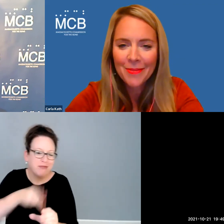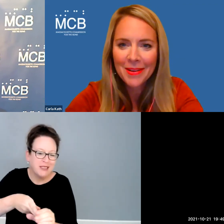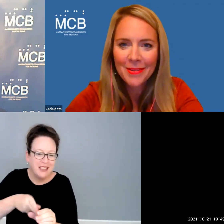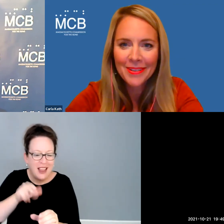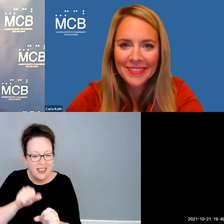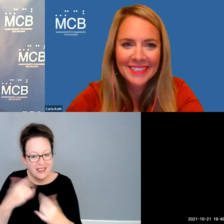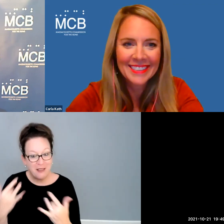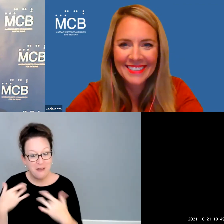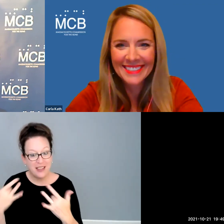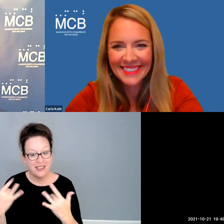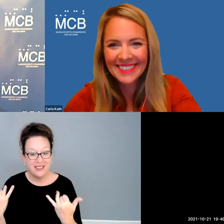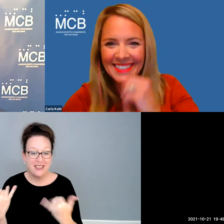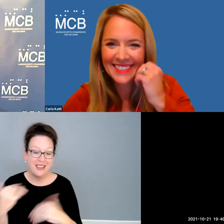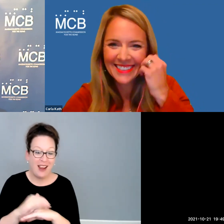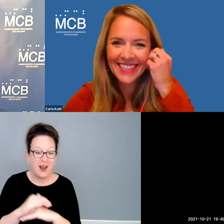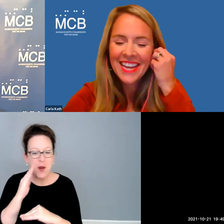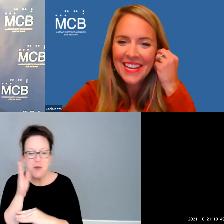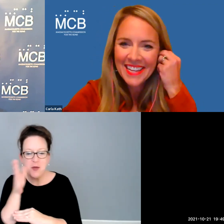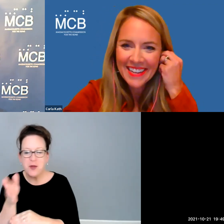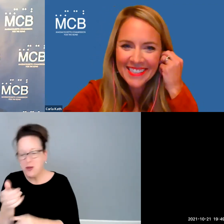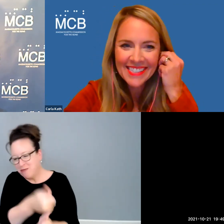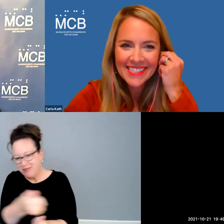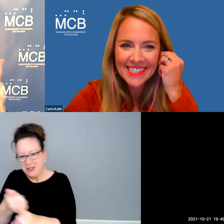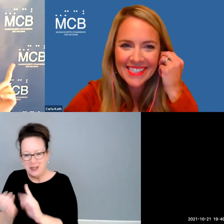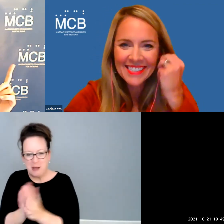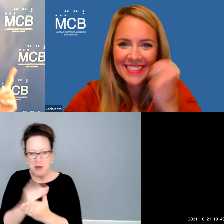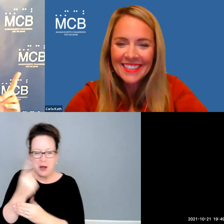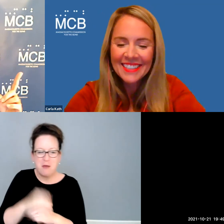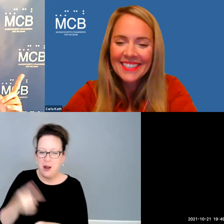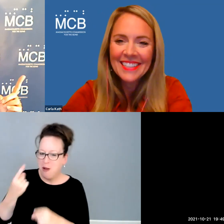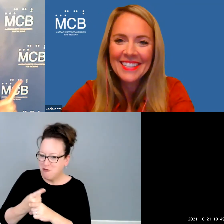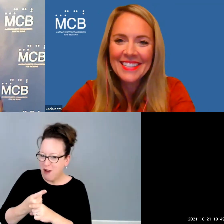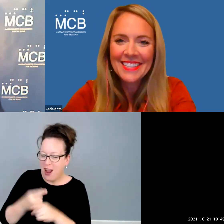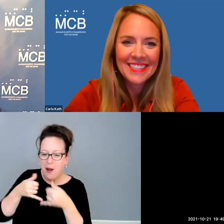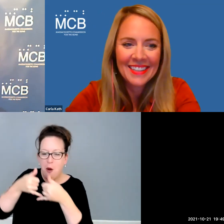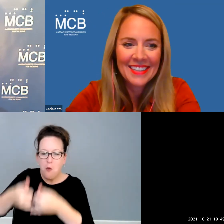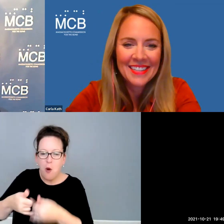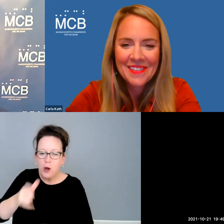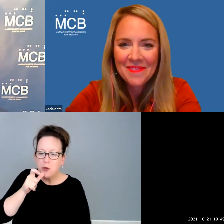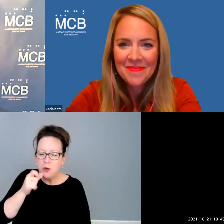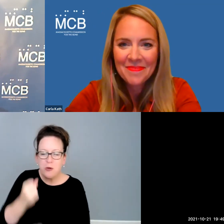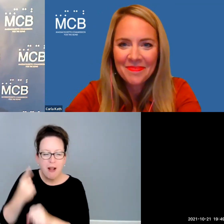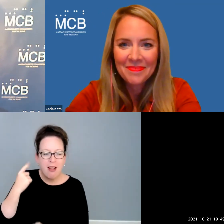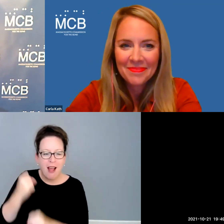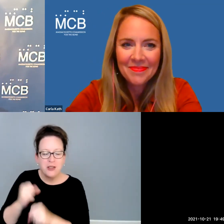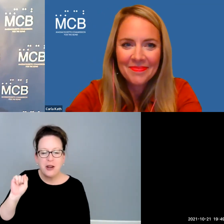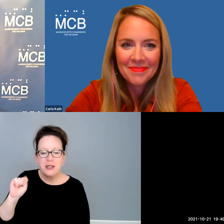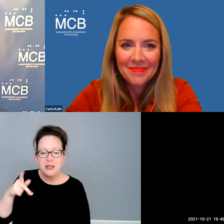D'Arcangelo: Always Health Partners, right Carla? Was this year, last year was Spalding or the year before was it's Mass General.